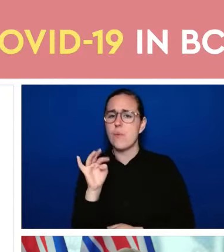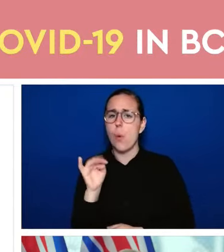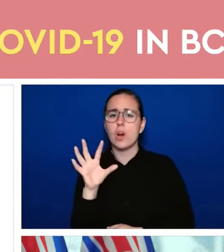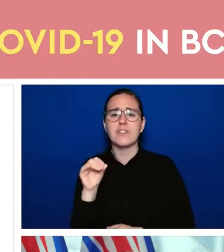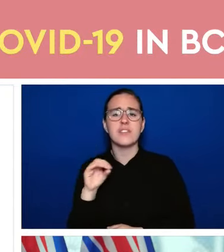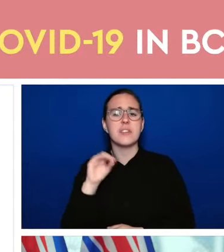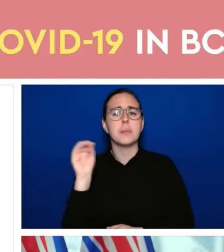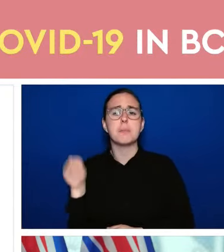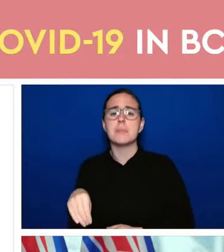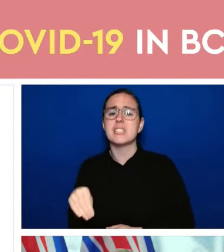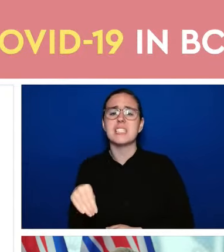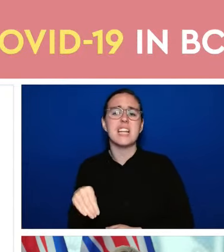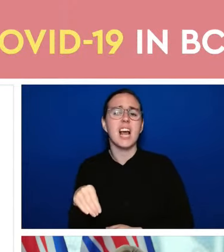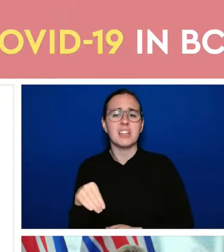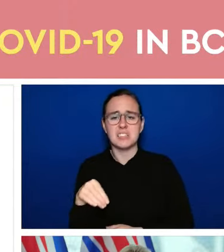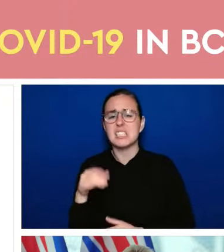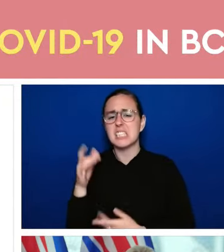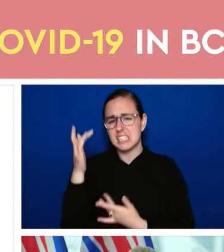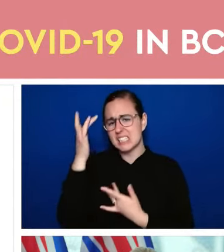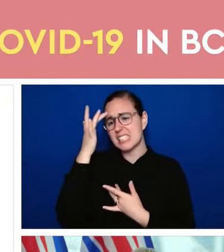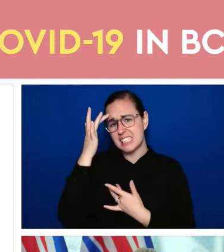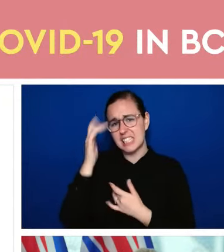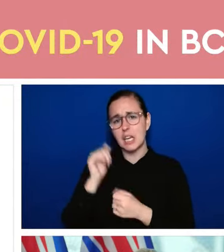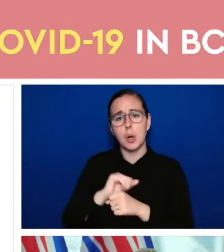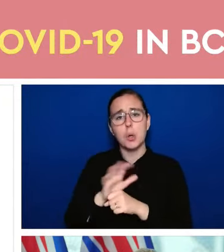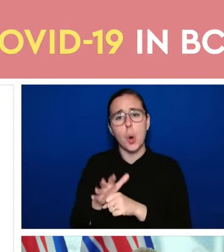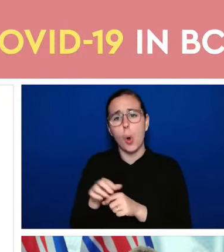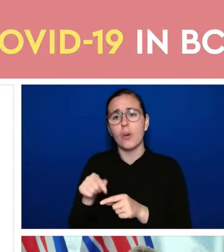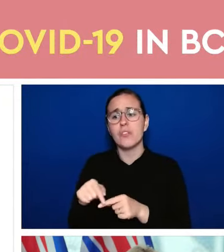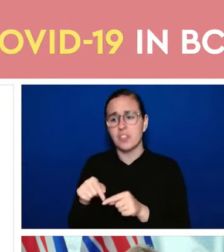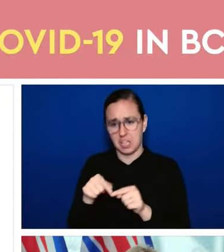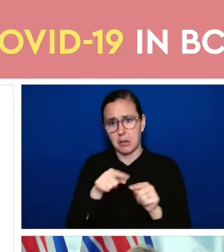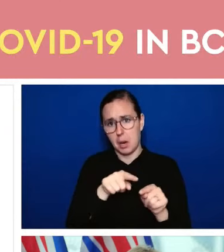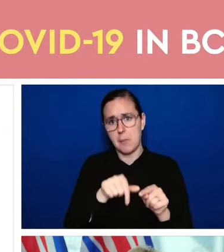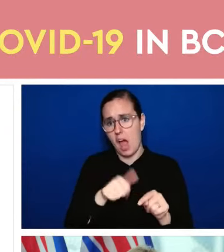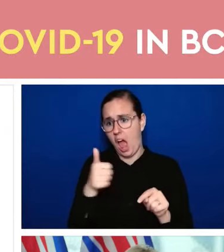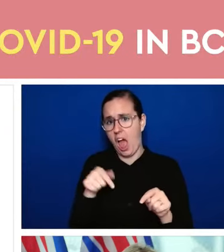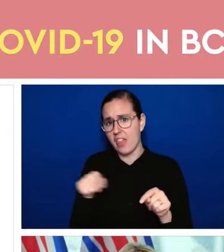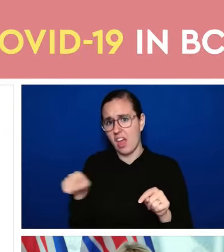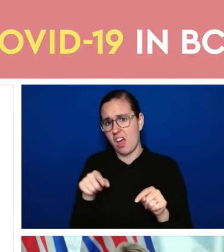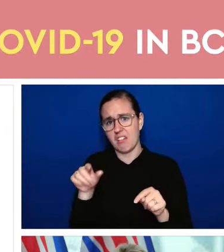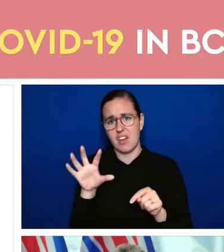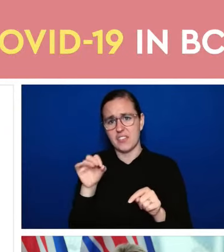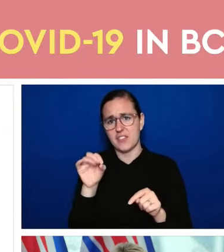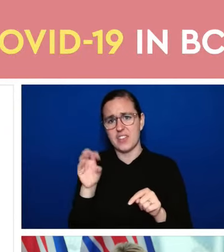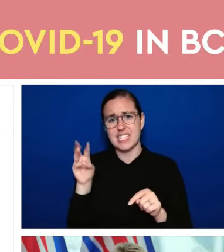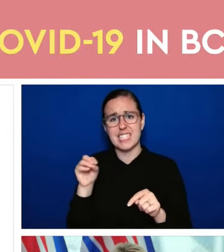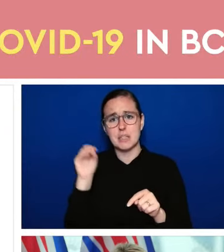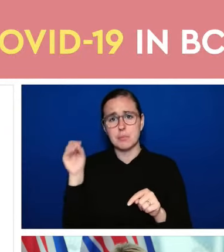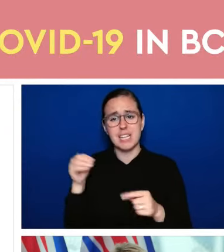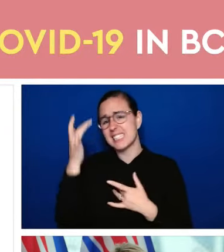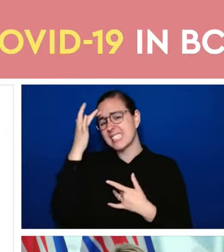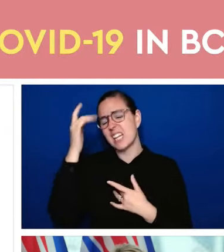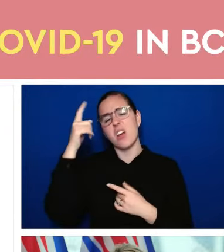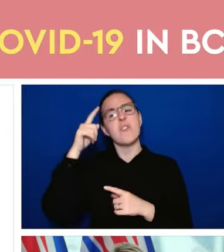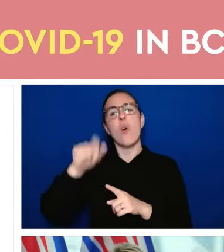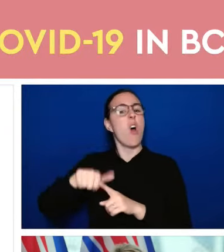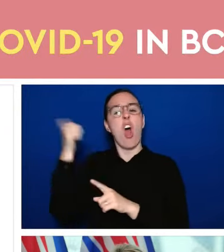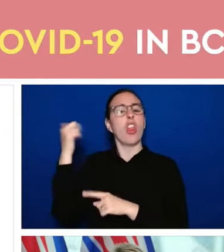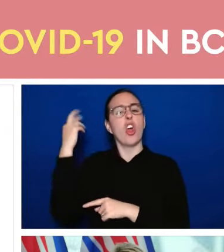for another reason. And that reflects the risk in our community. The same goes for a